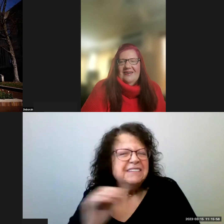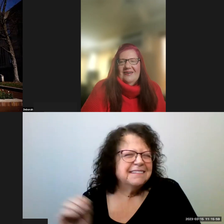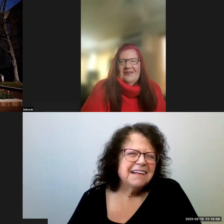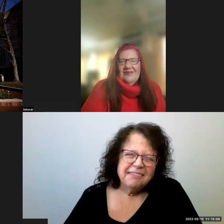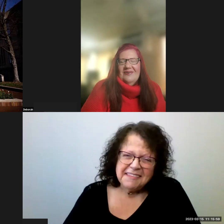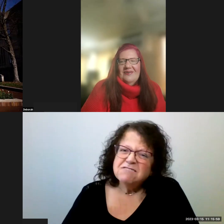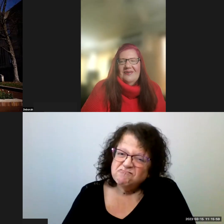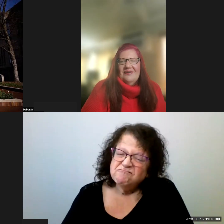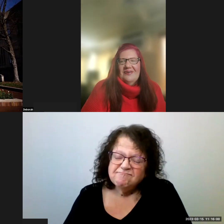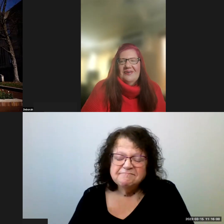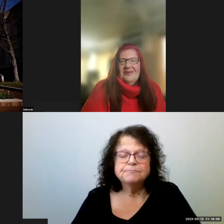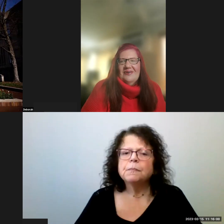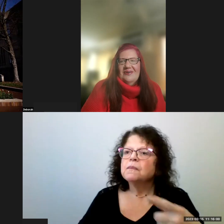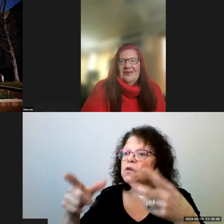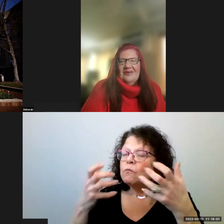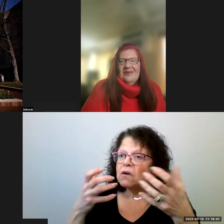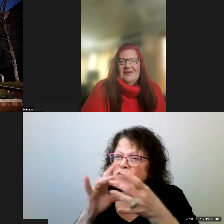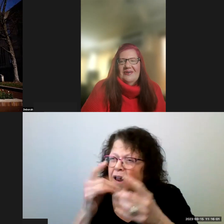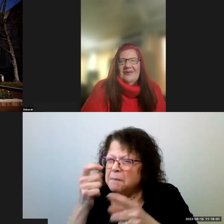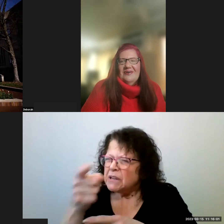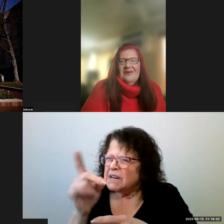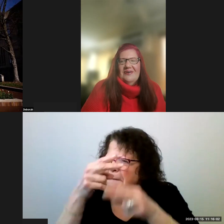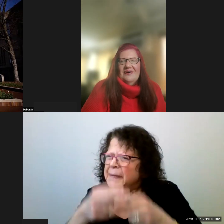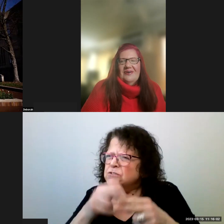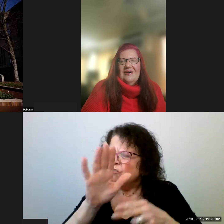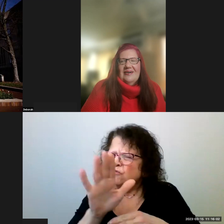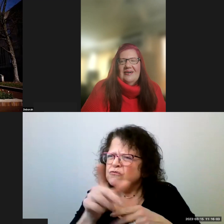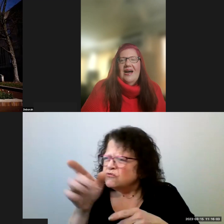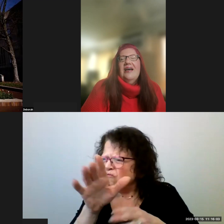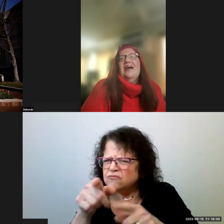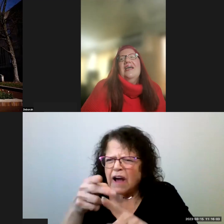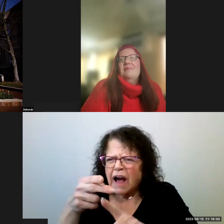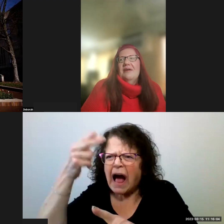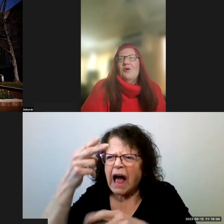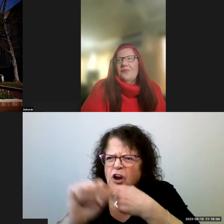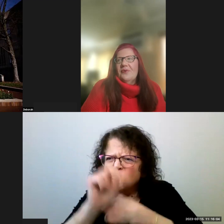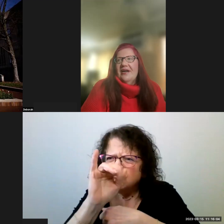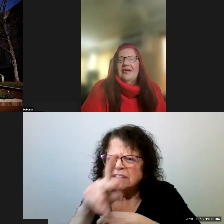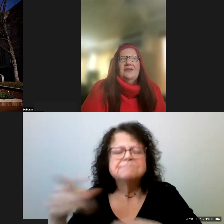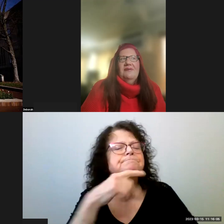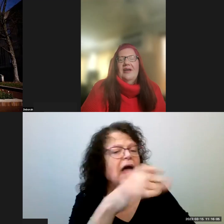bit about -- you had mentioned your high risk. >> DEBORAH: I am. I am overweight and have